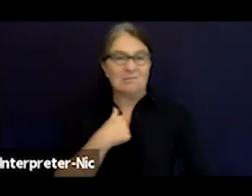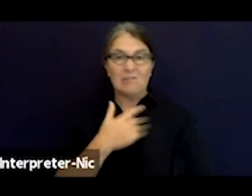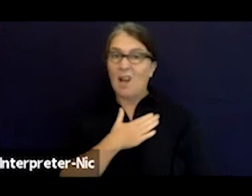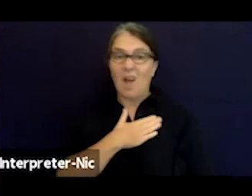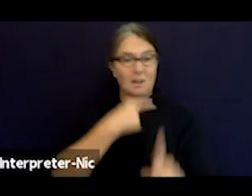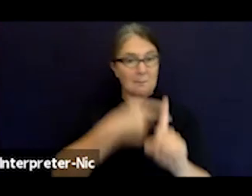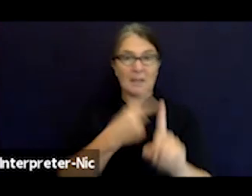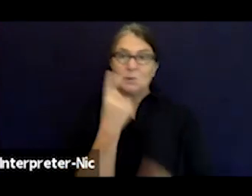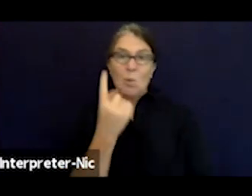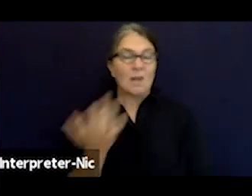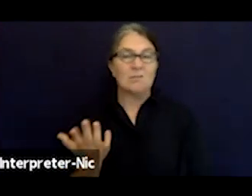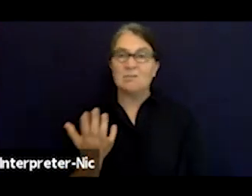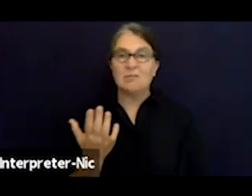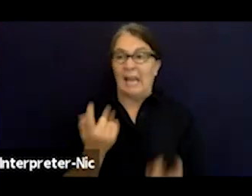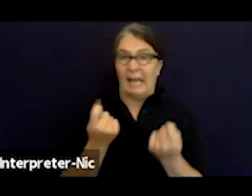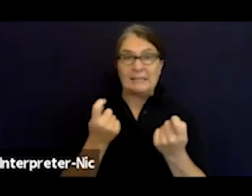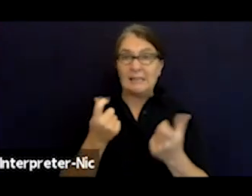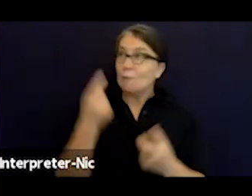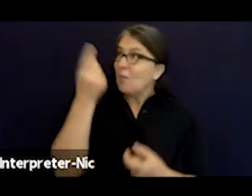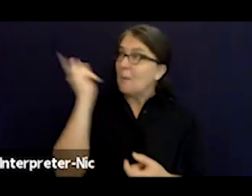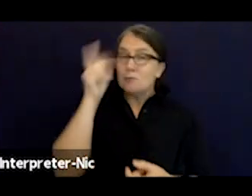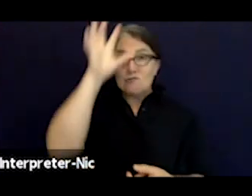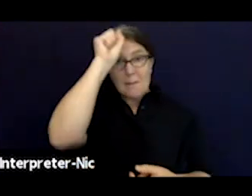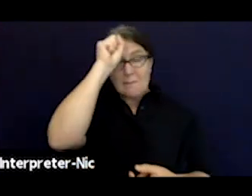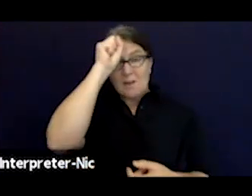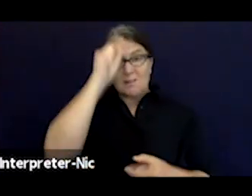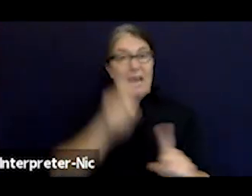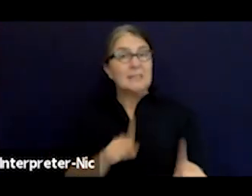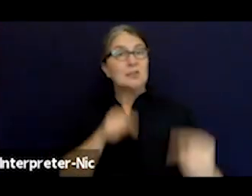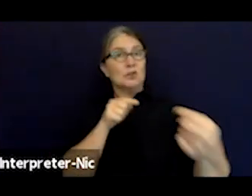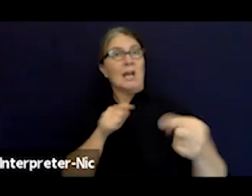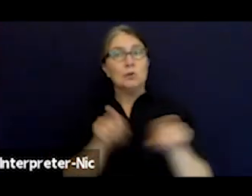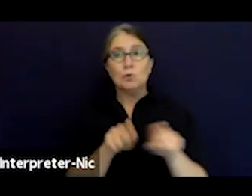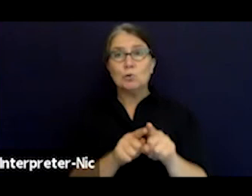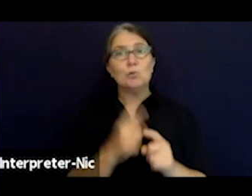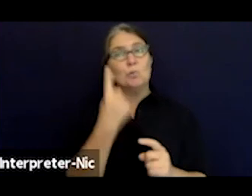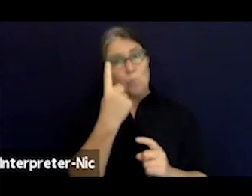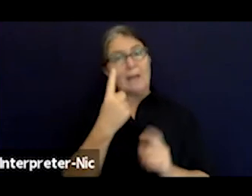easier to remember and challenges us to step it up one step at a time.” Bec says, “Time estimates.”